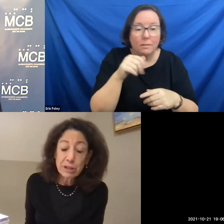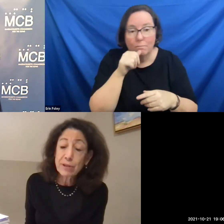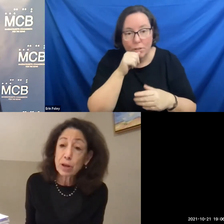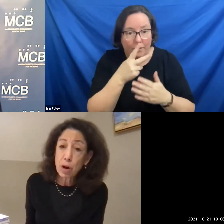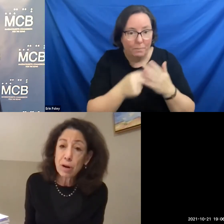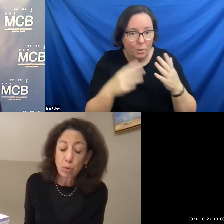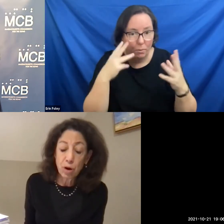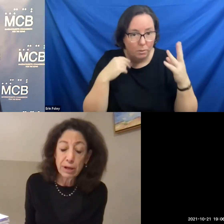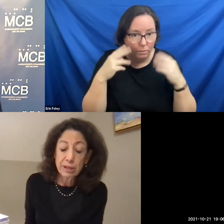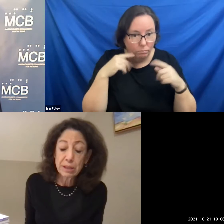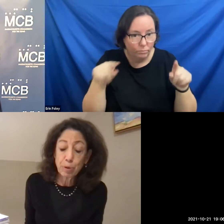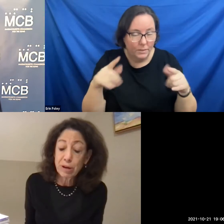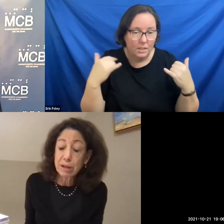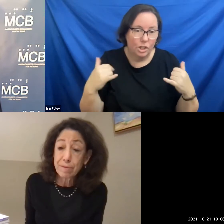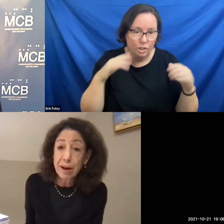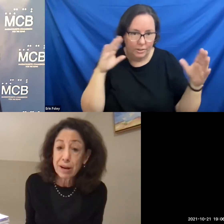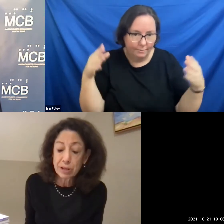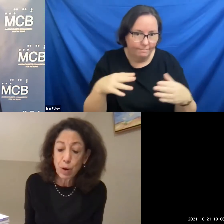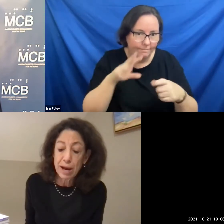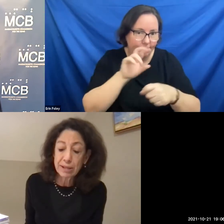of his current work is exploring the various ways